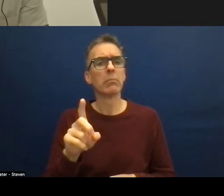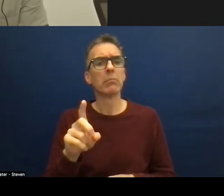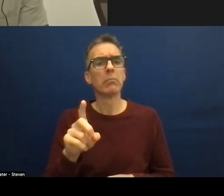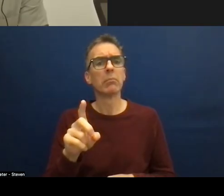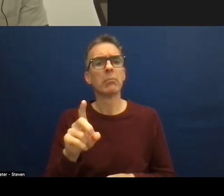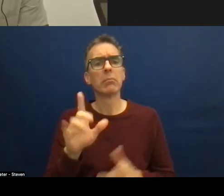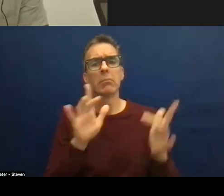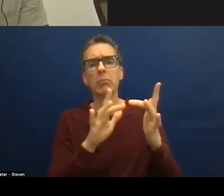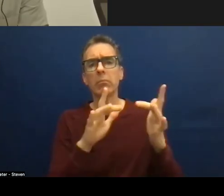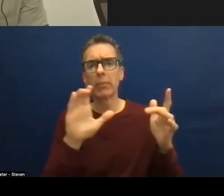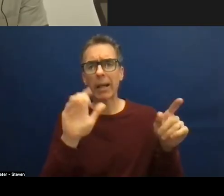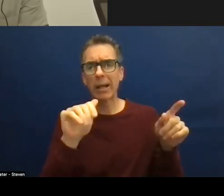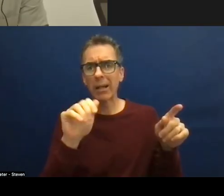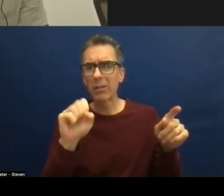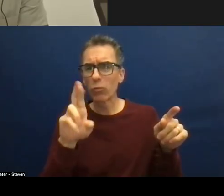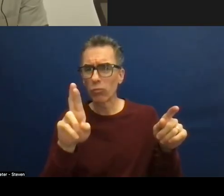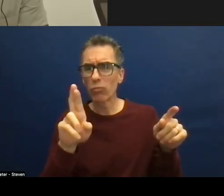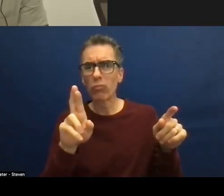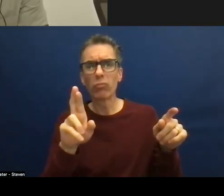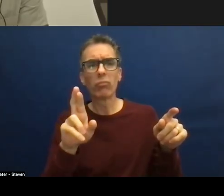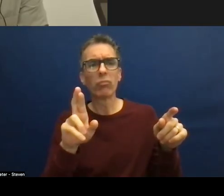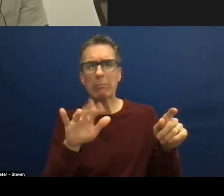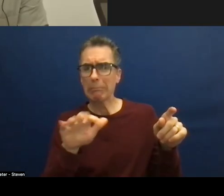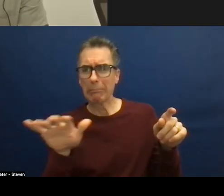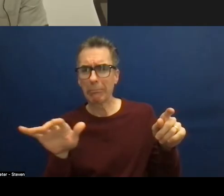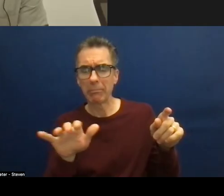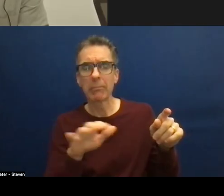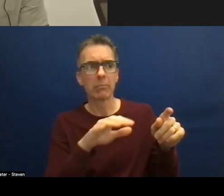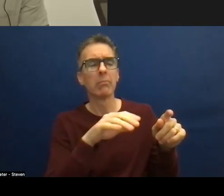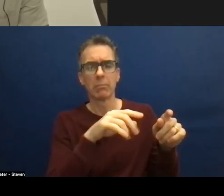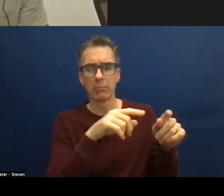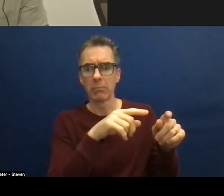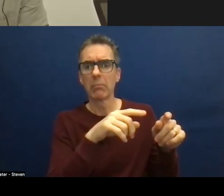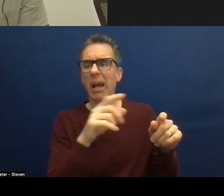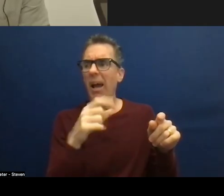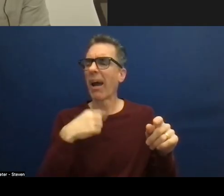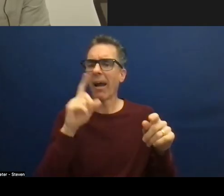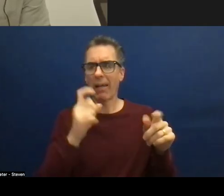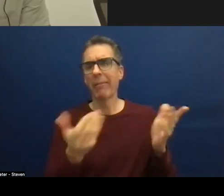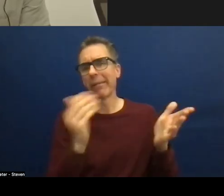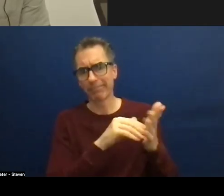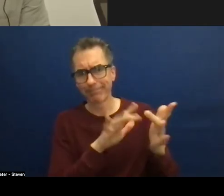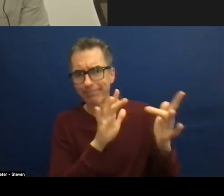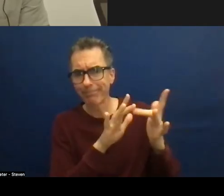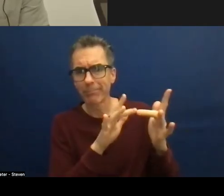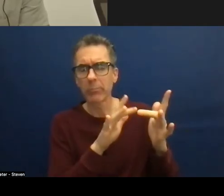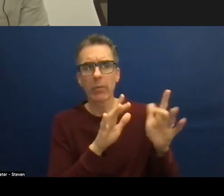Casser about that in some, but it's been a bit, so I think we need to follow up. We've been mostly focused on the civil design